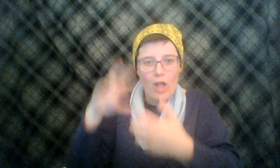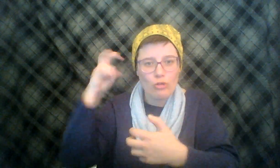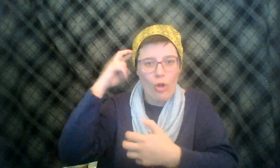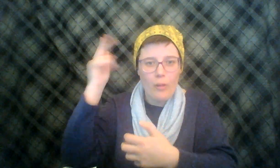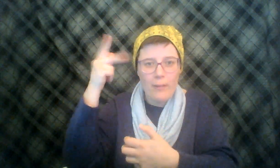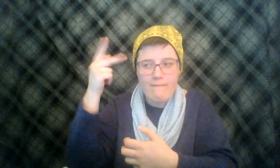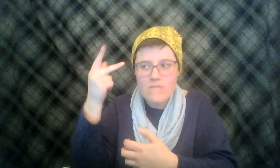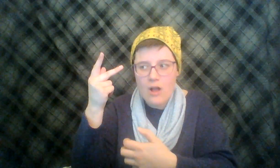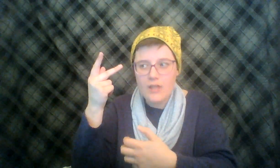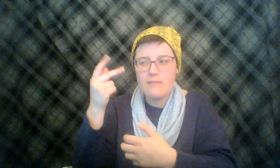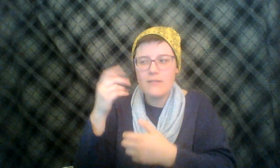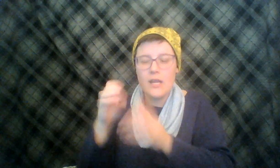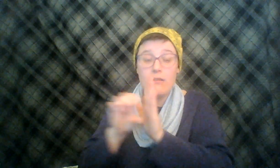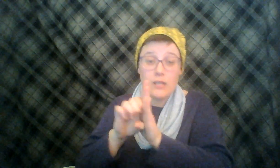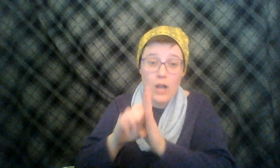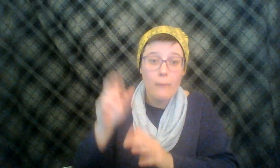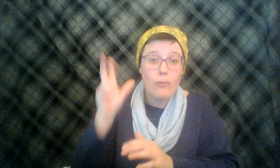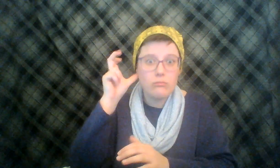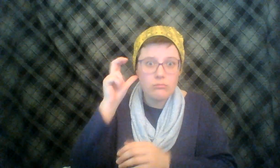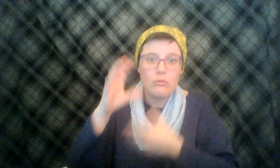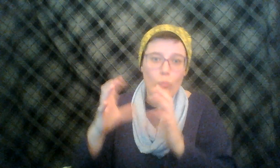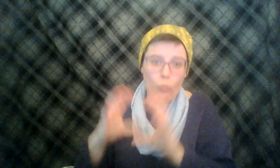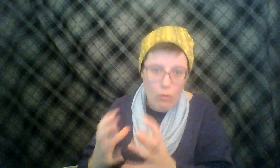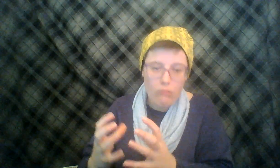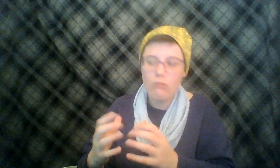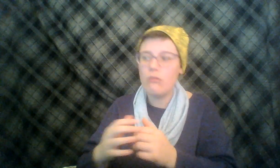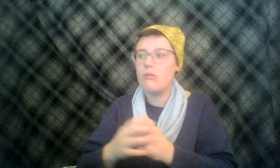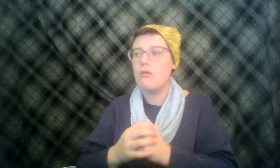typical of the CI philosophy (e.g., “hear the world”).